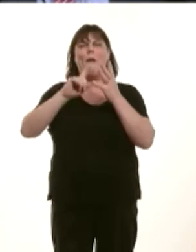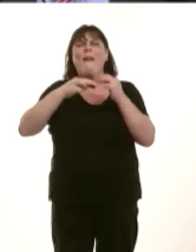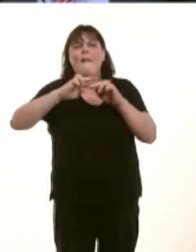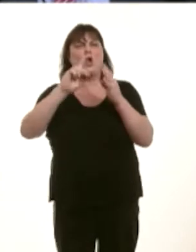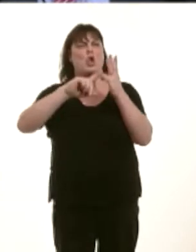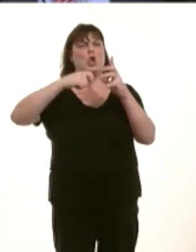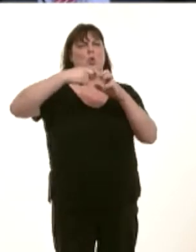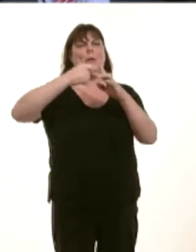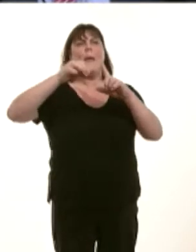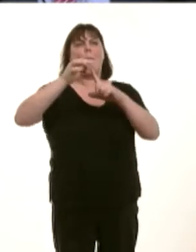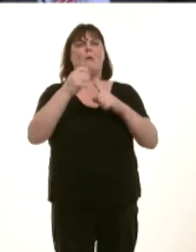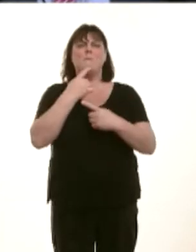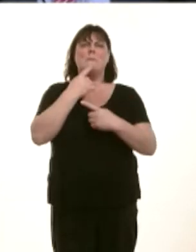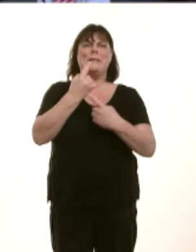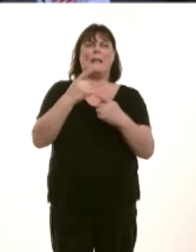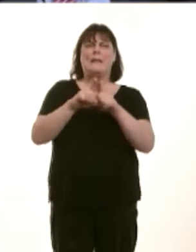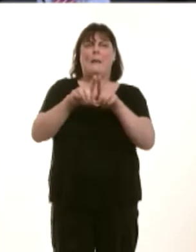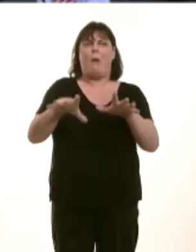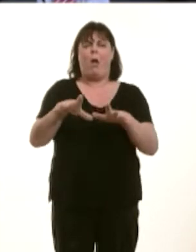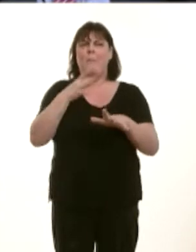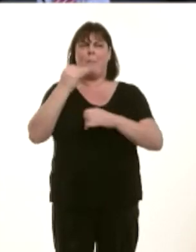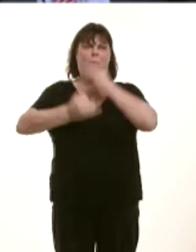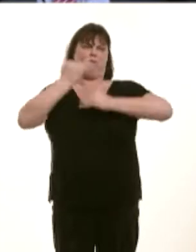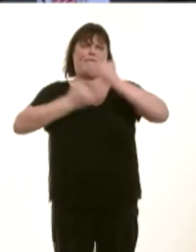would all be condemning those remarks. I donít think we can have different standards for